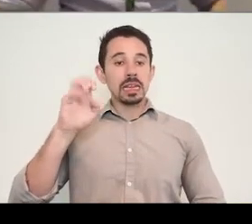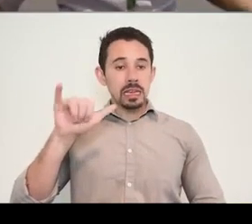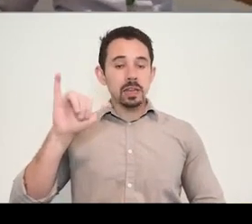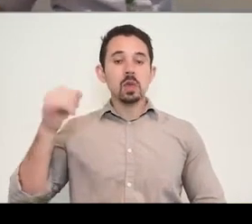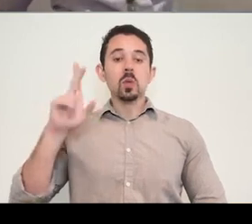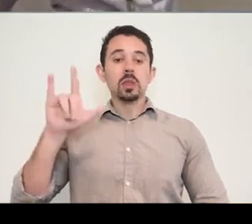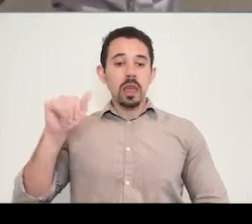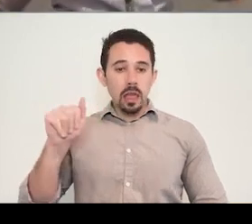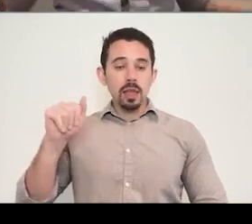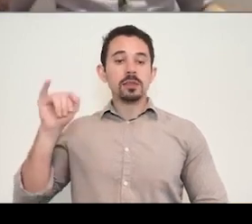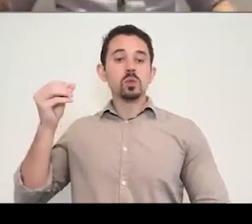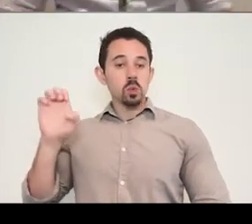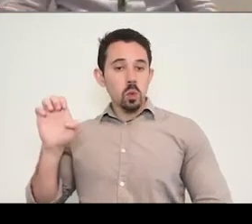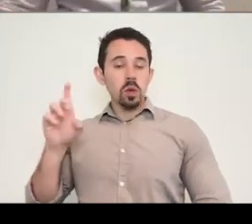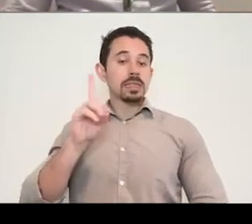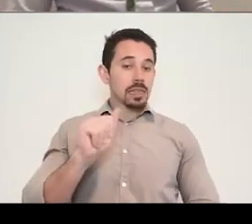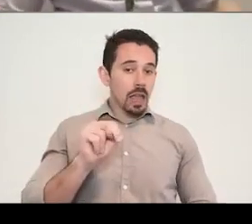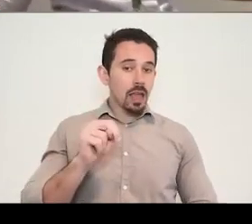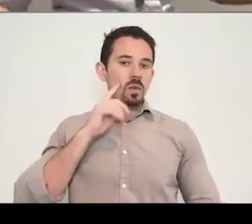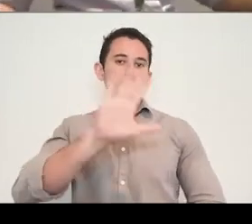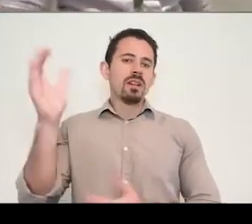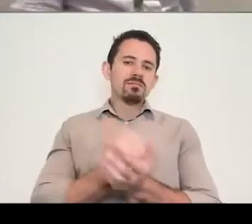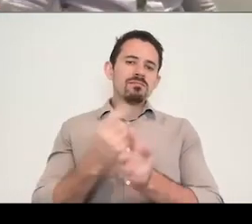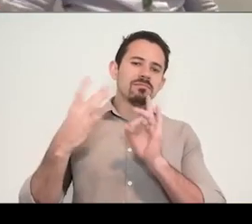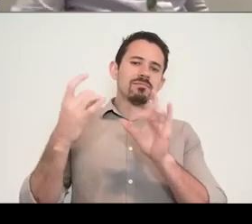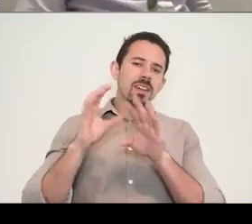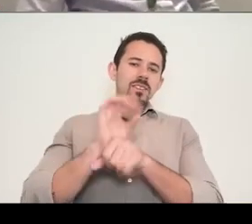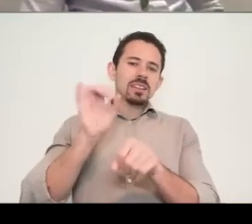I'd also like to thank all of my family friends and my therapist, Mila, for all of your love and